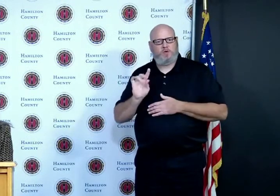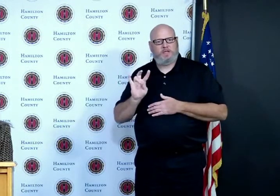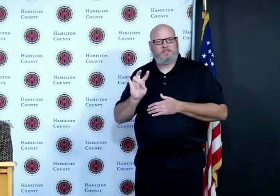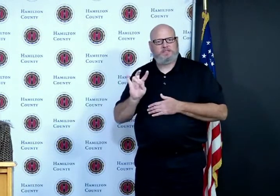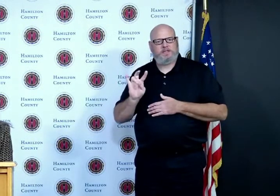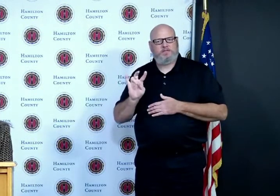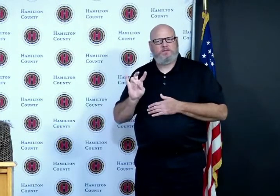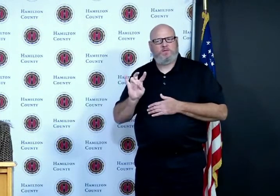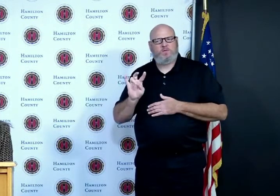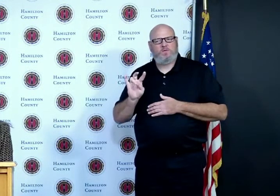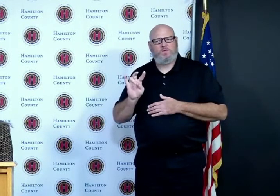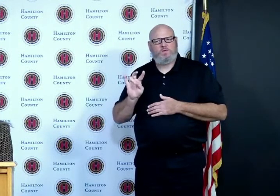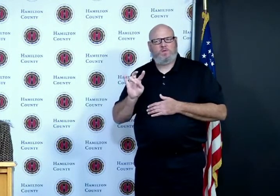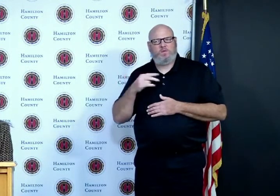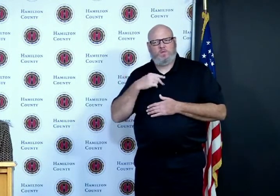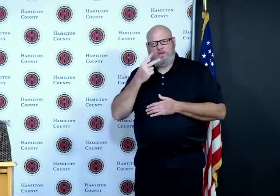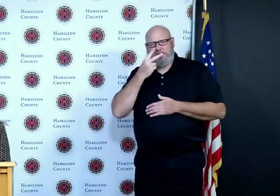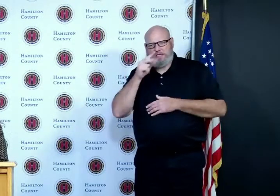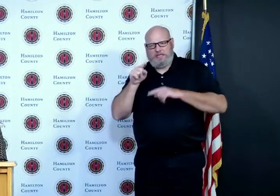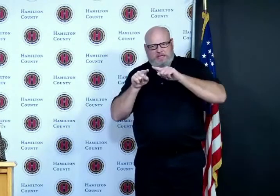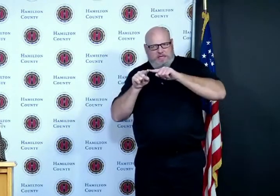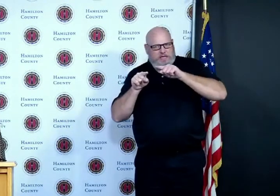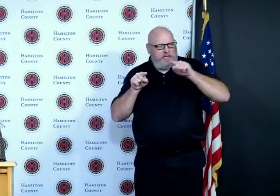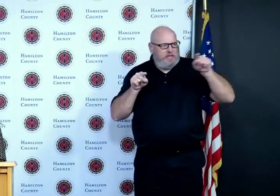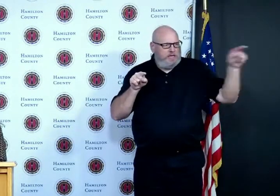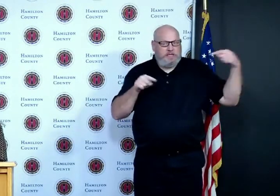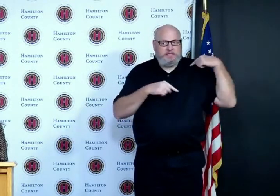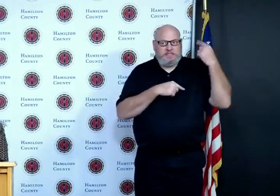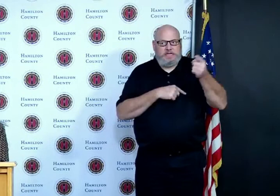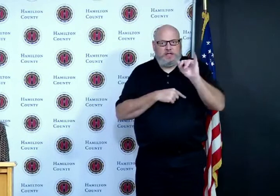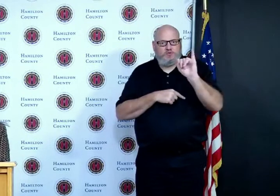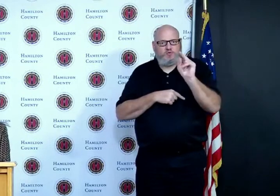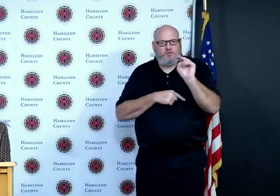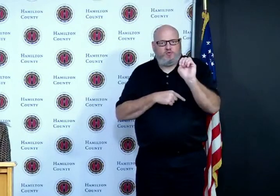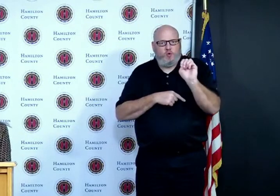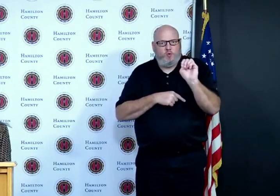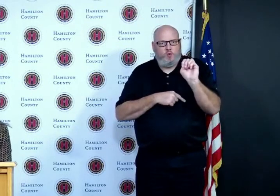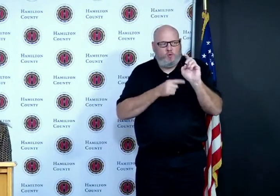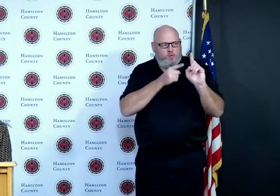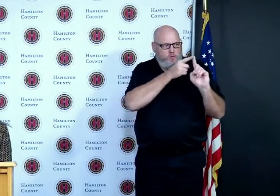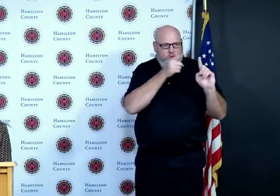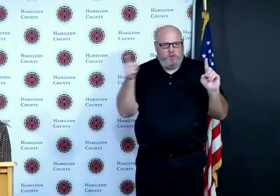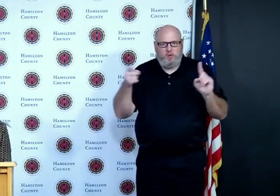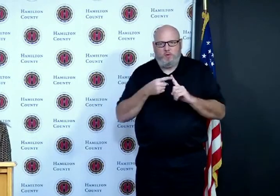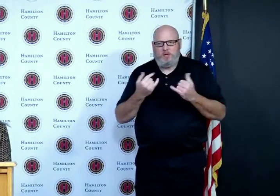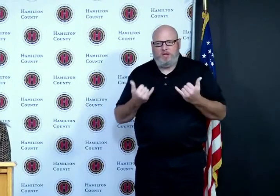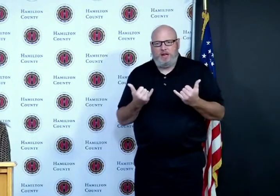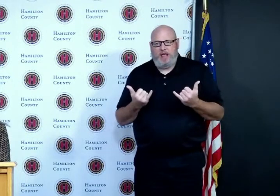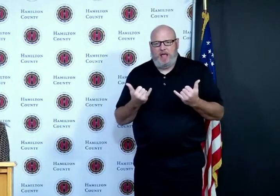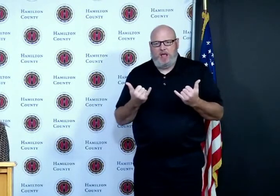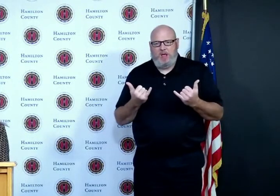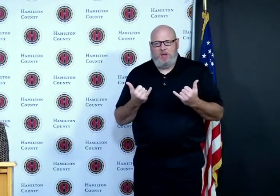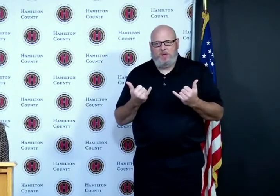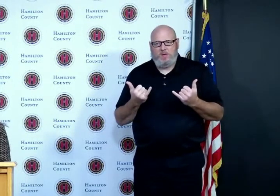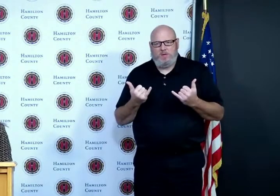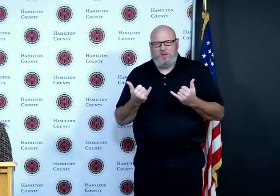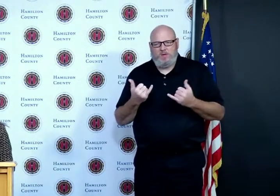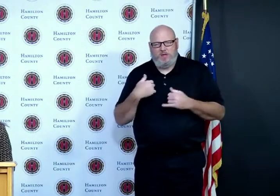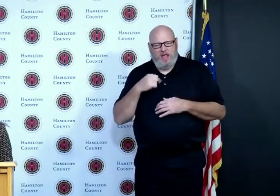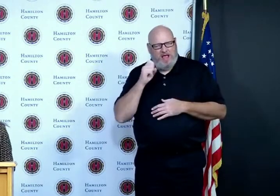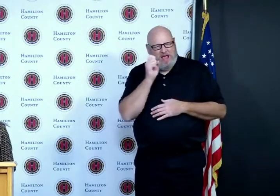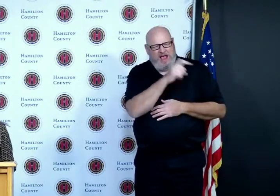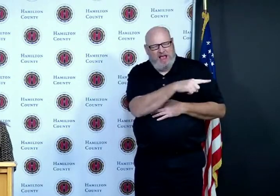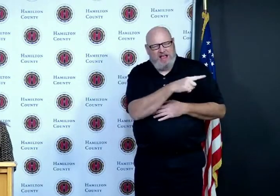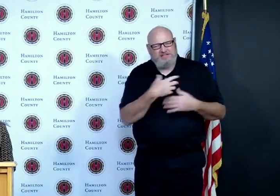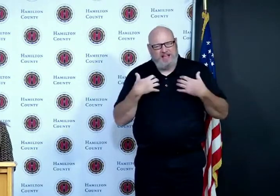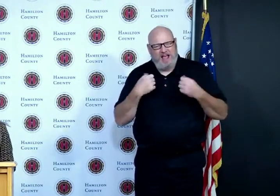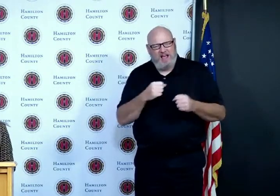since June so I've talked to Greg Kesterman about this as to why that number is so high and I'll let